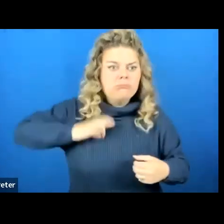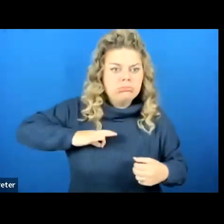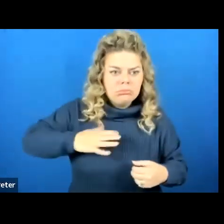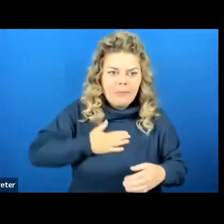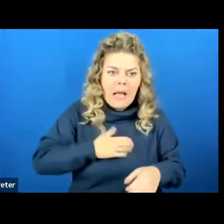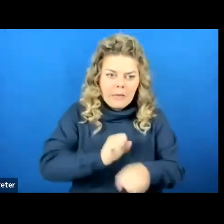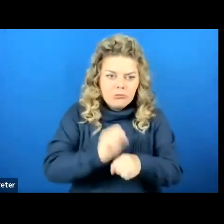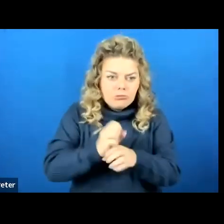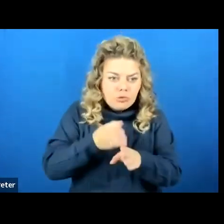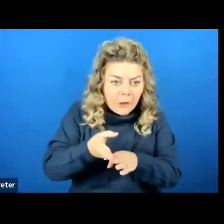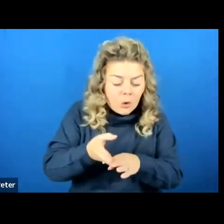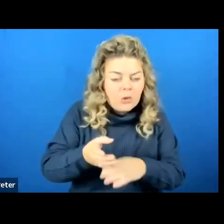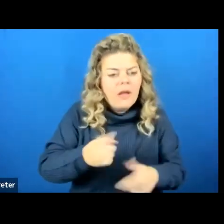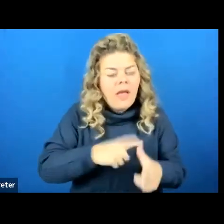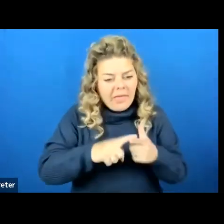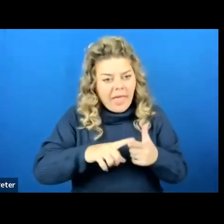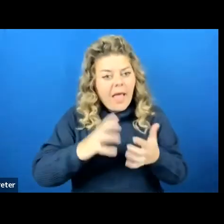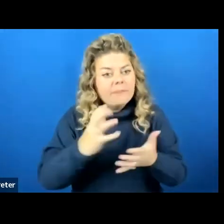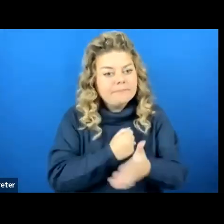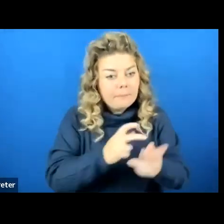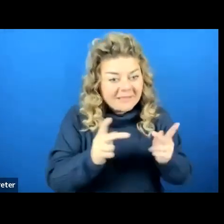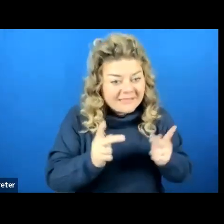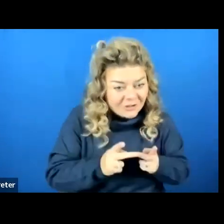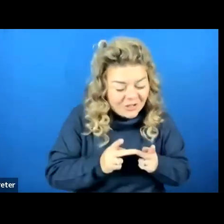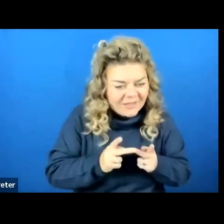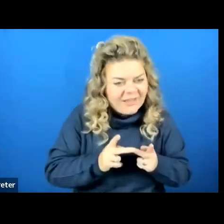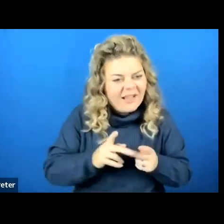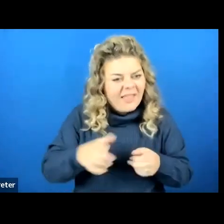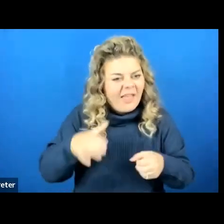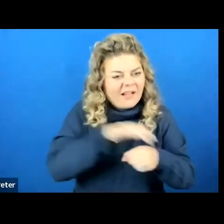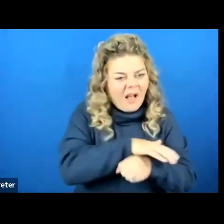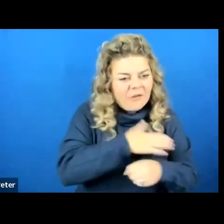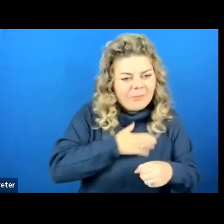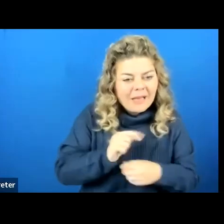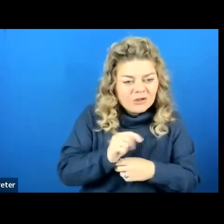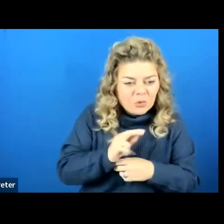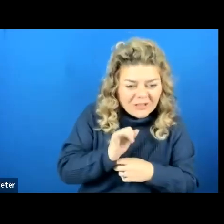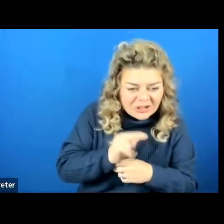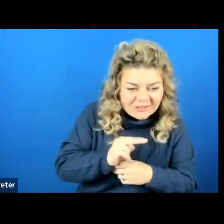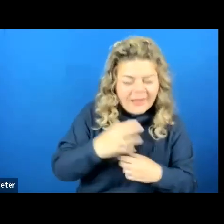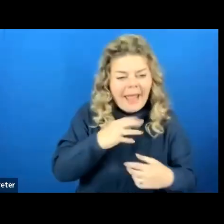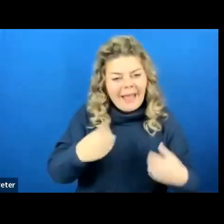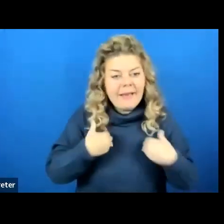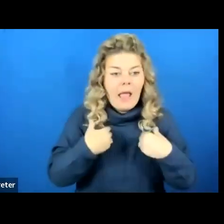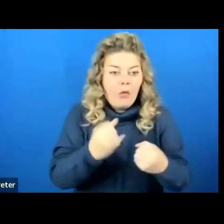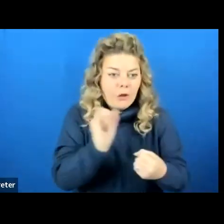And then I was able to secure a position that covered the cost of my tuition and health insurance for my final semester of school.